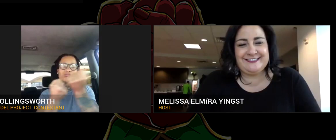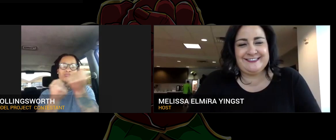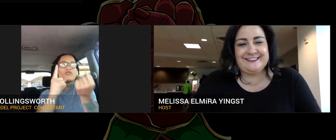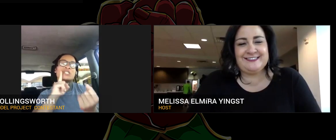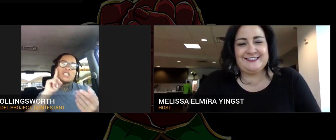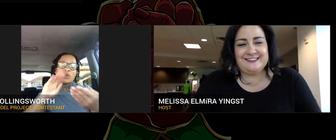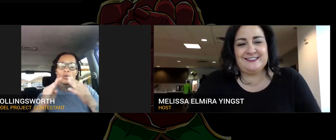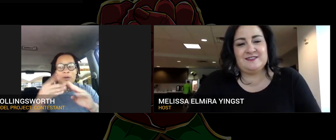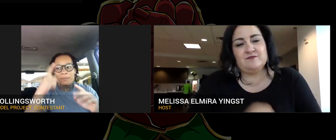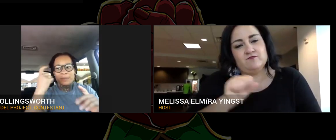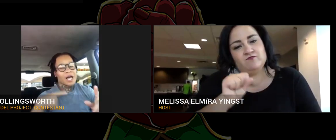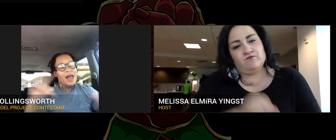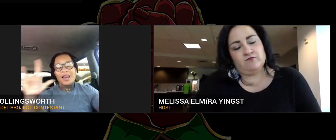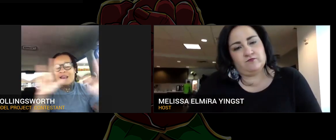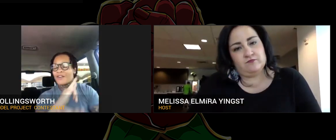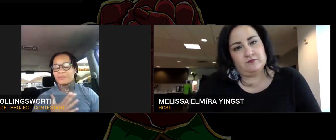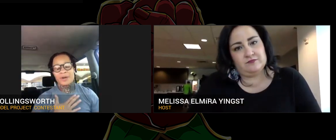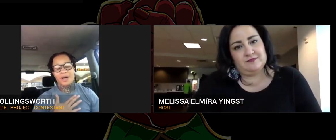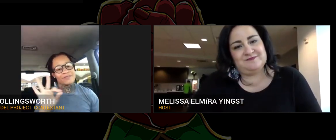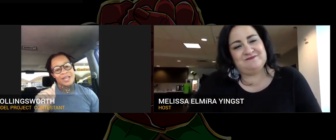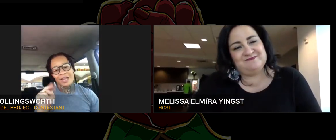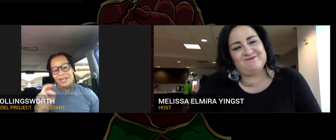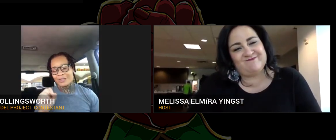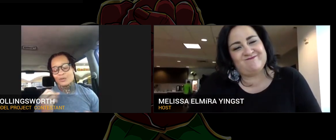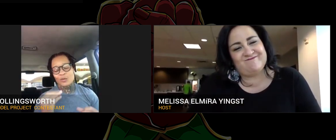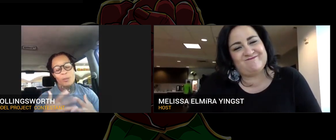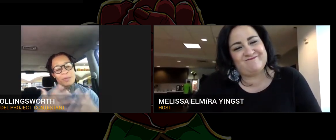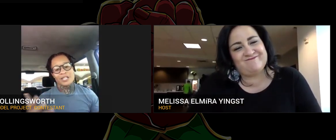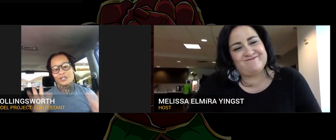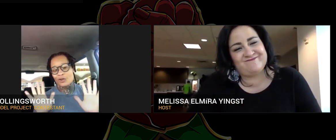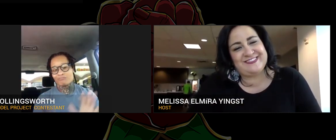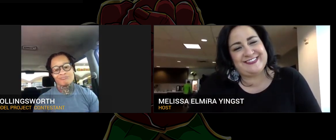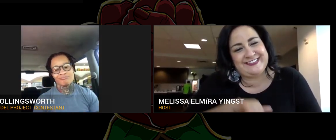support the Deaf community, because I love my fans so much.